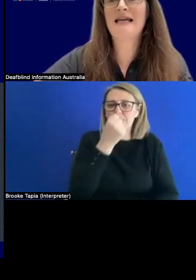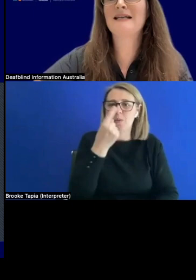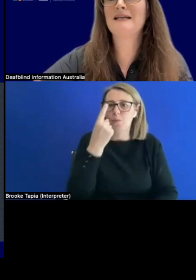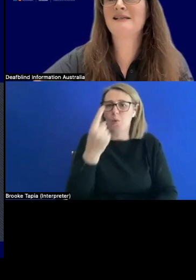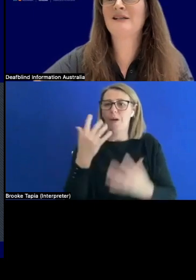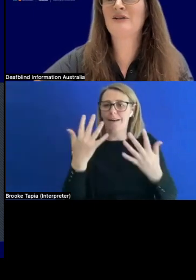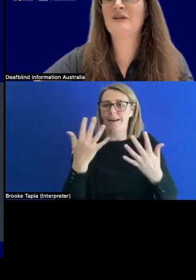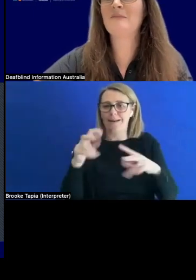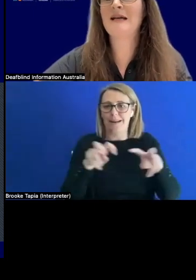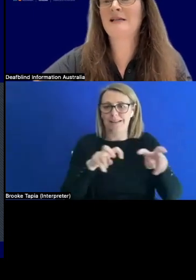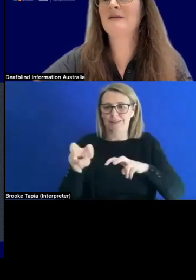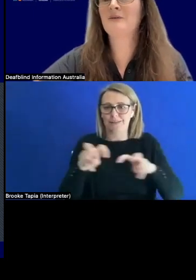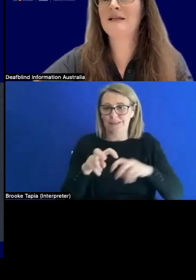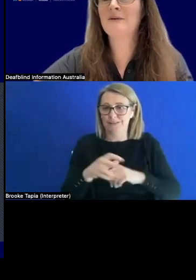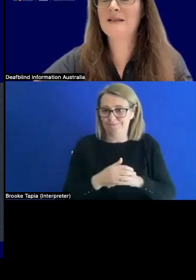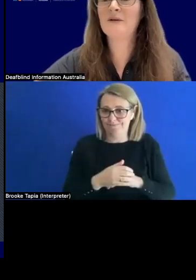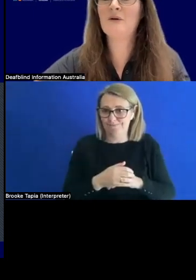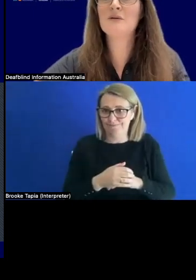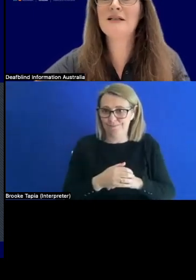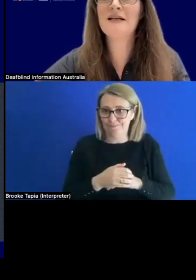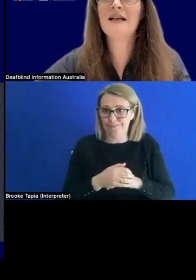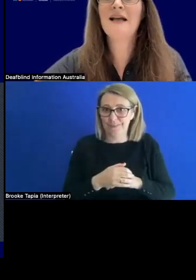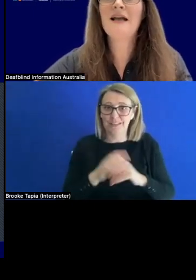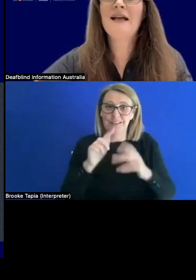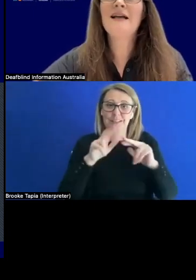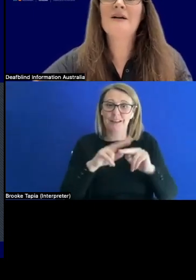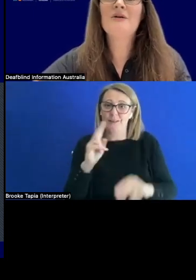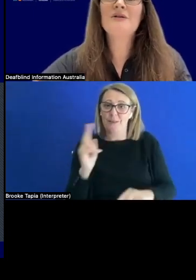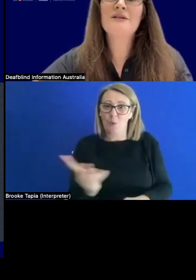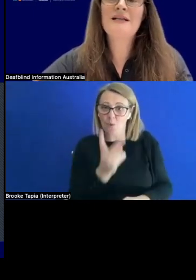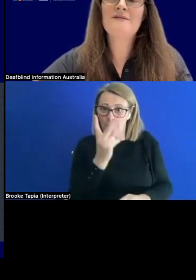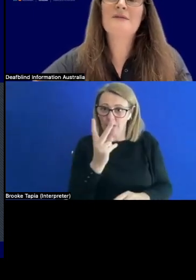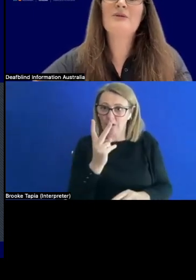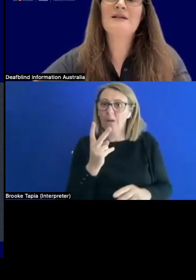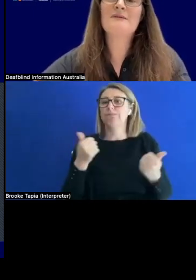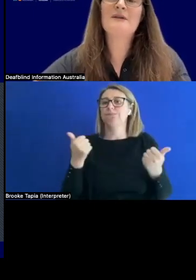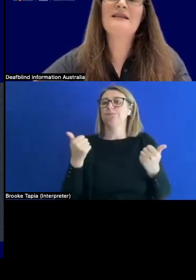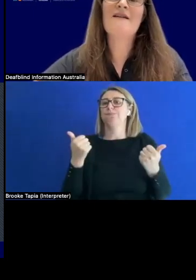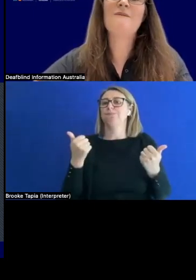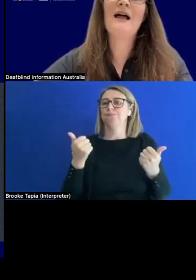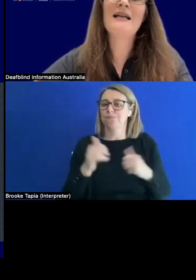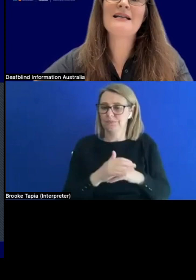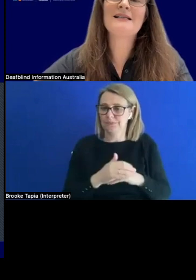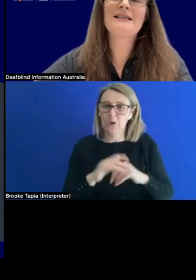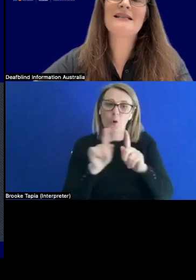making it so makes it really, really awkward. It also gives the person with deafblindness